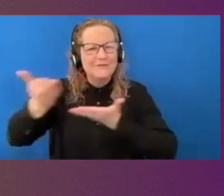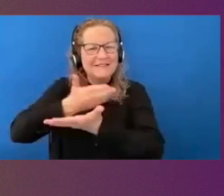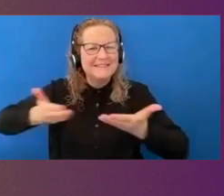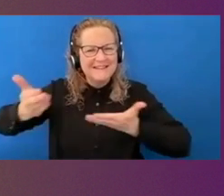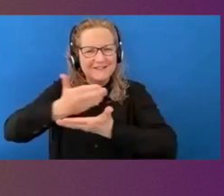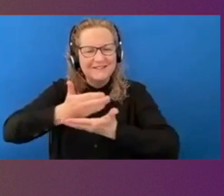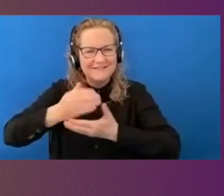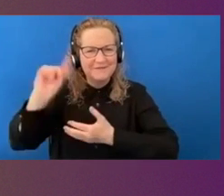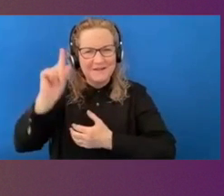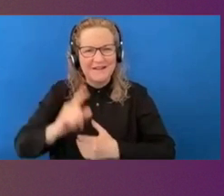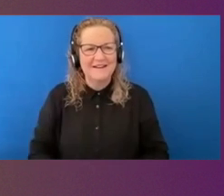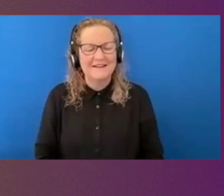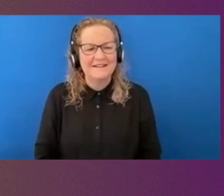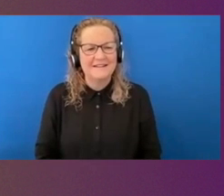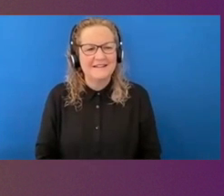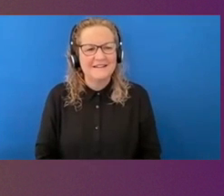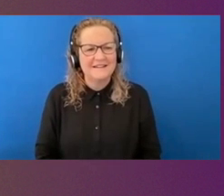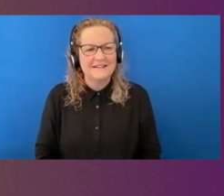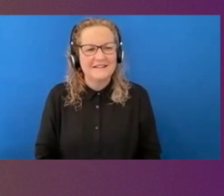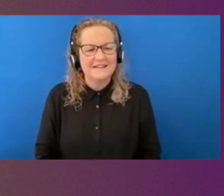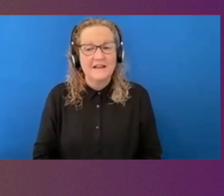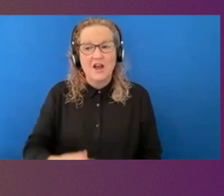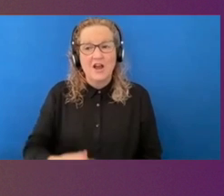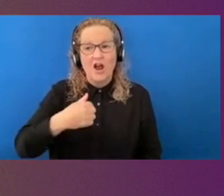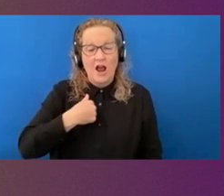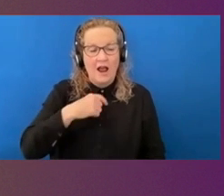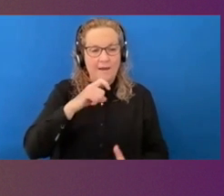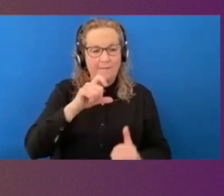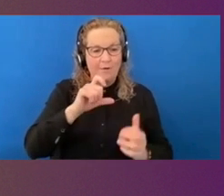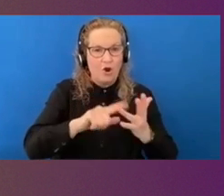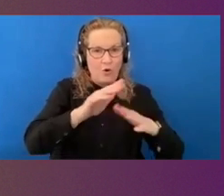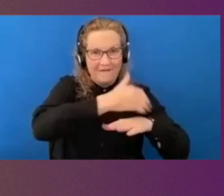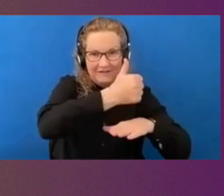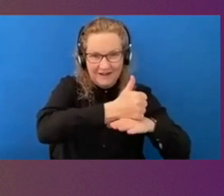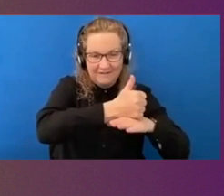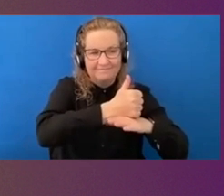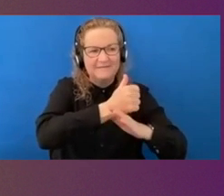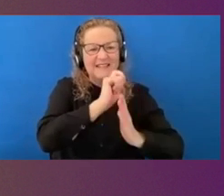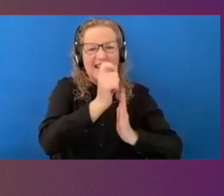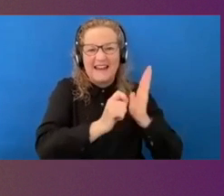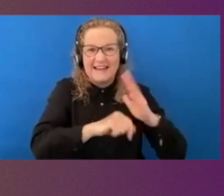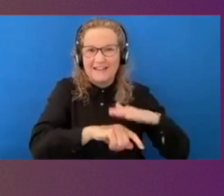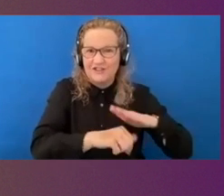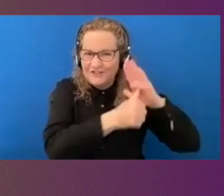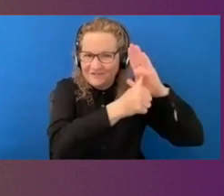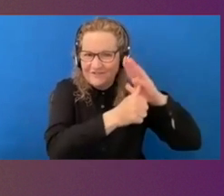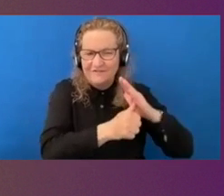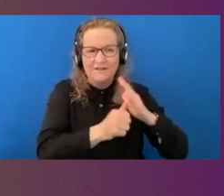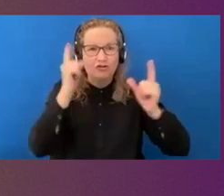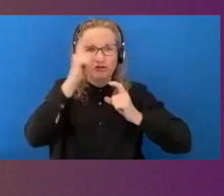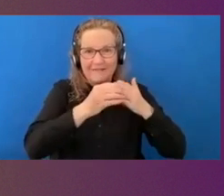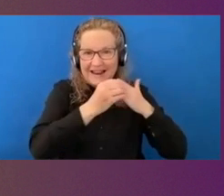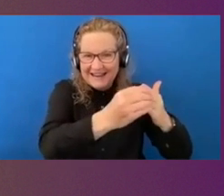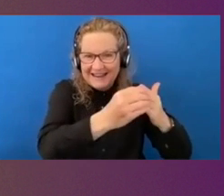um i'm also the co-founder editor-in-chief and creative lead and missing perspectives and to give